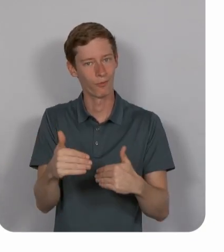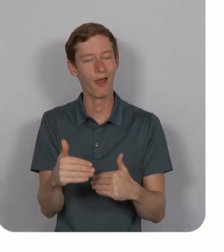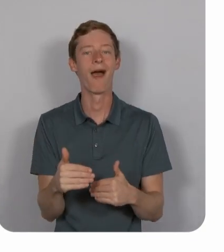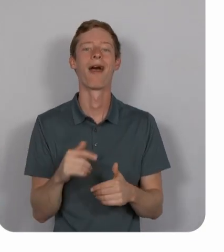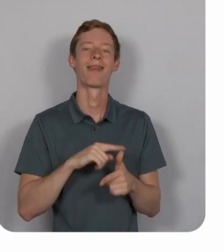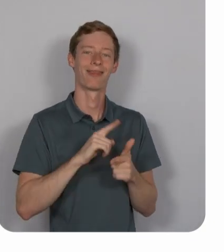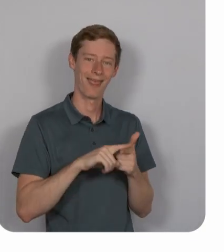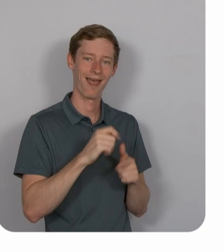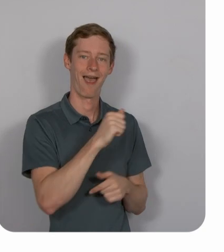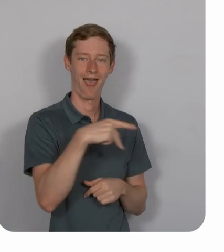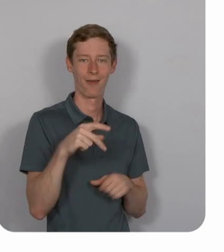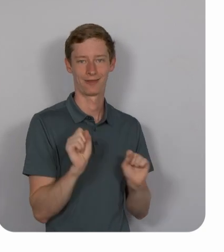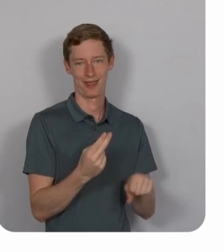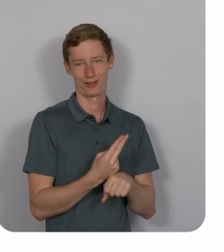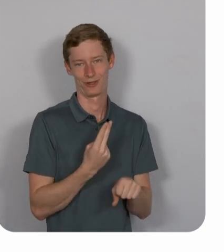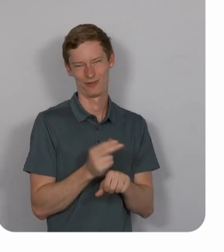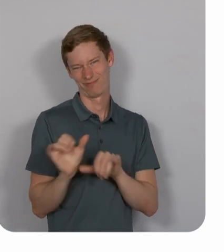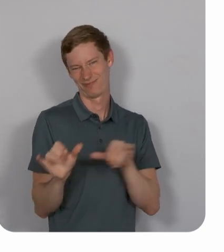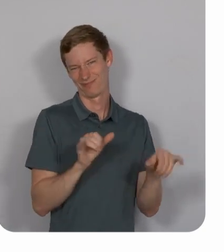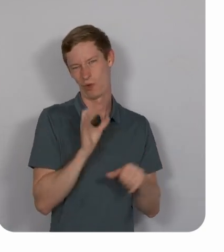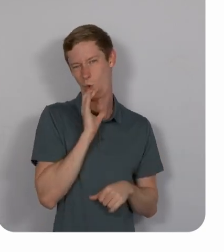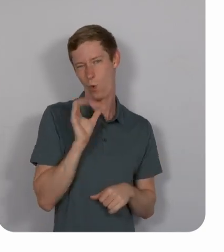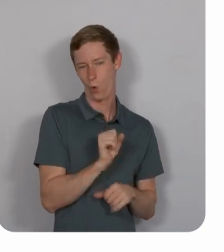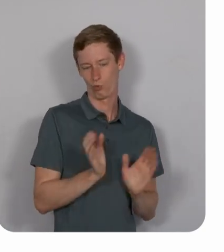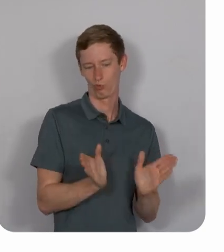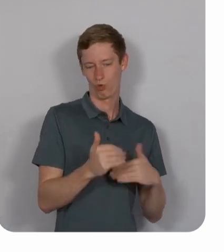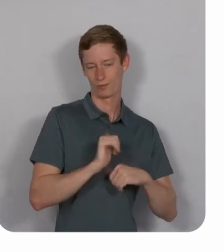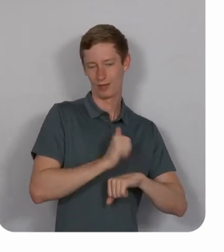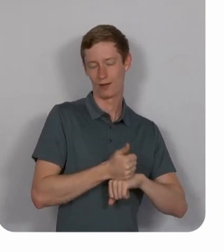the old room setup data to, say, put items on a table.